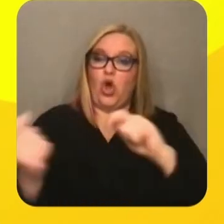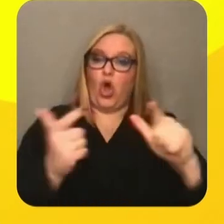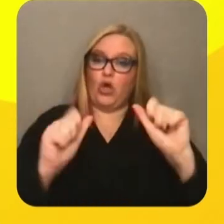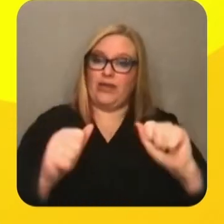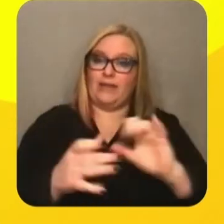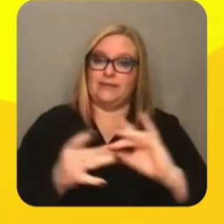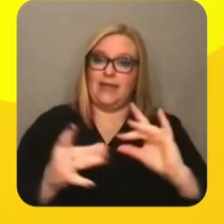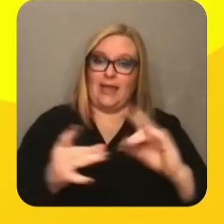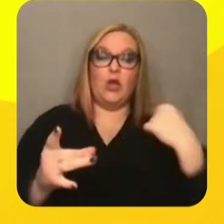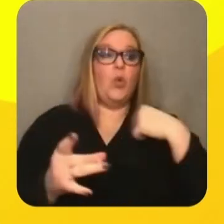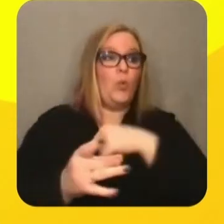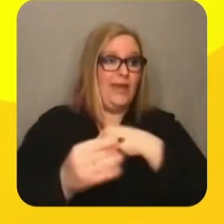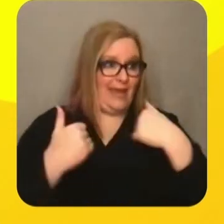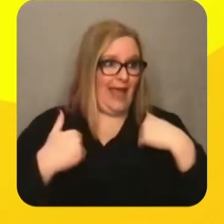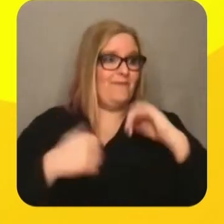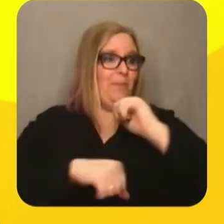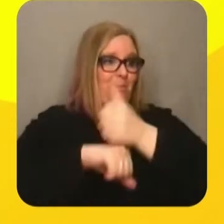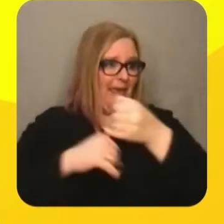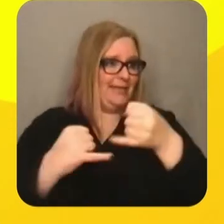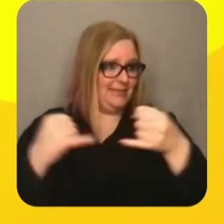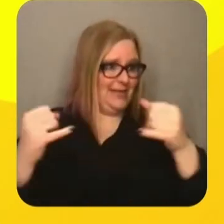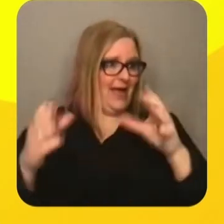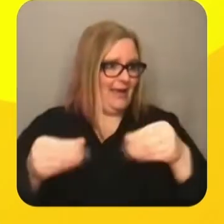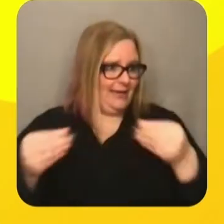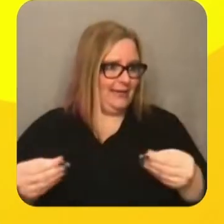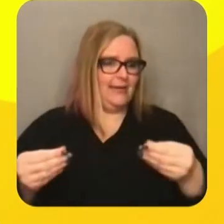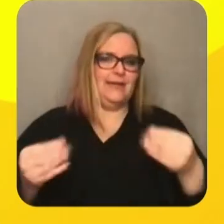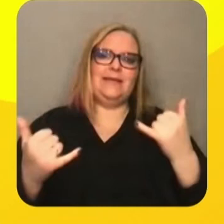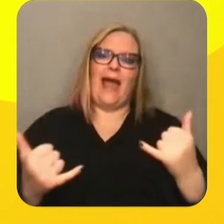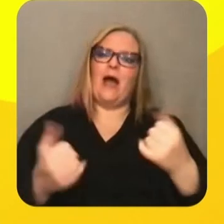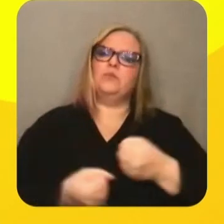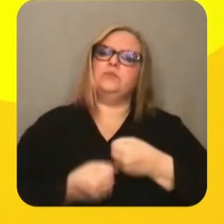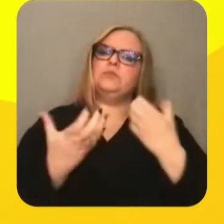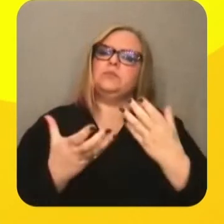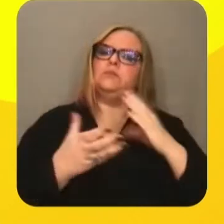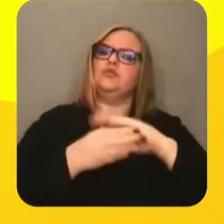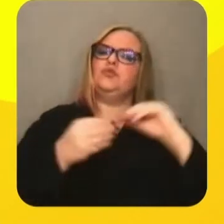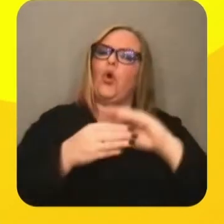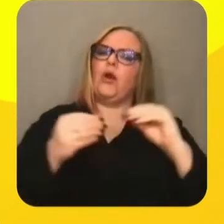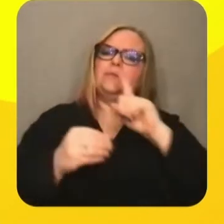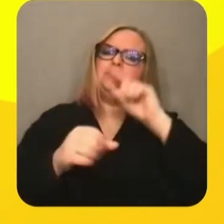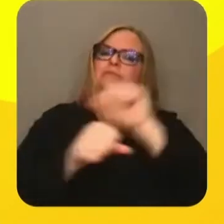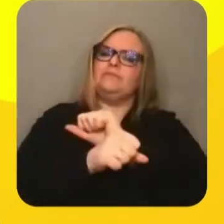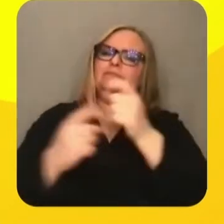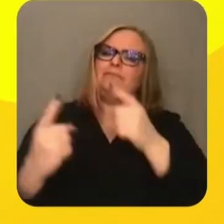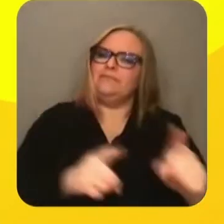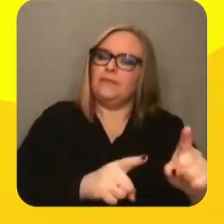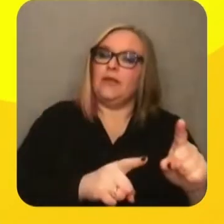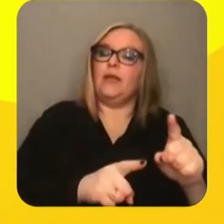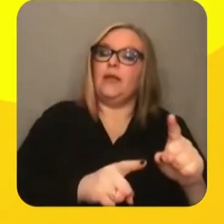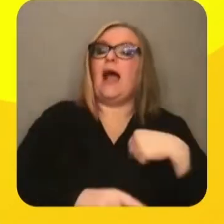And then we can really kind of share the story of what is actually happening in tech. Because I think when we are operating a little